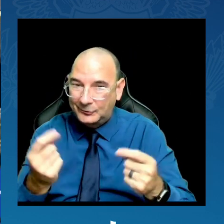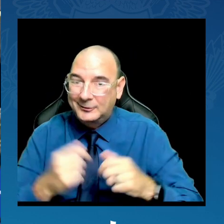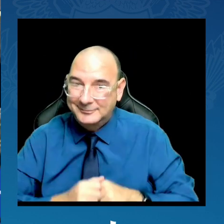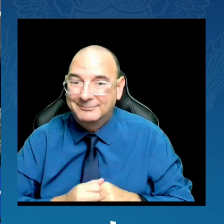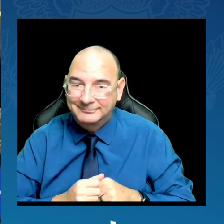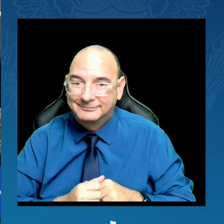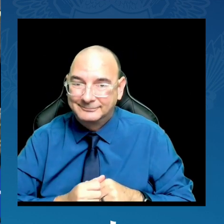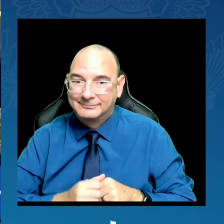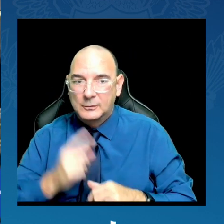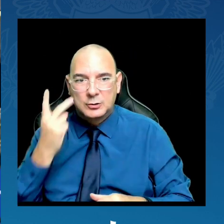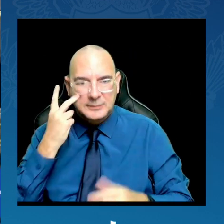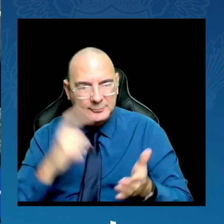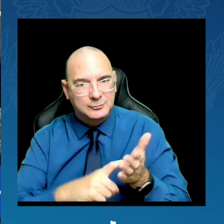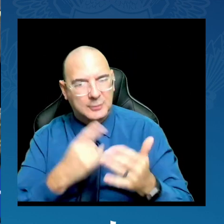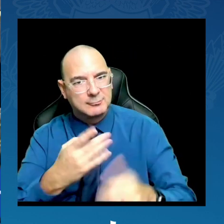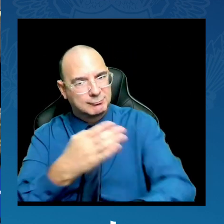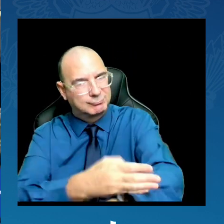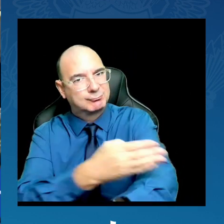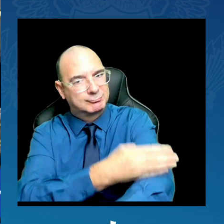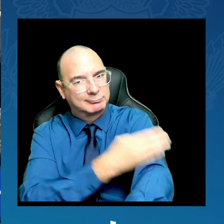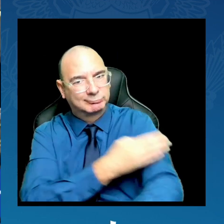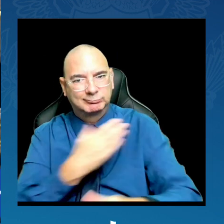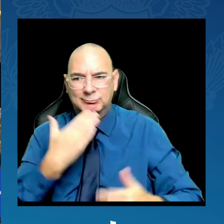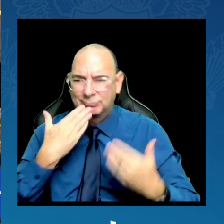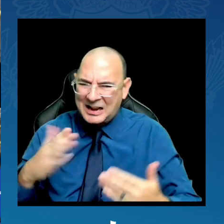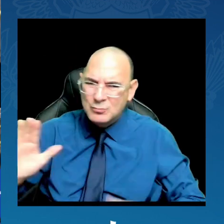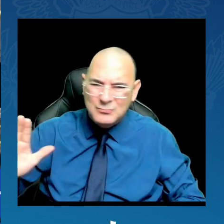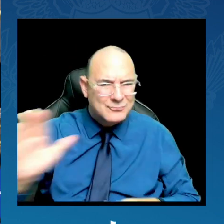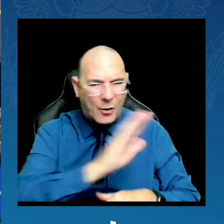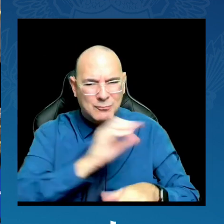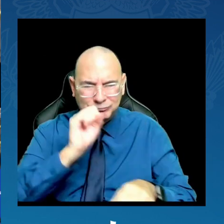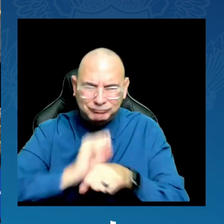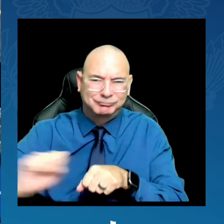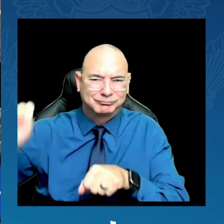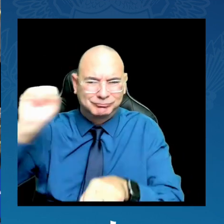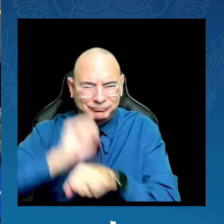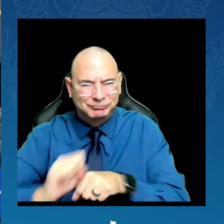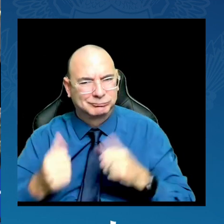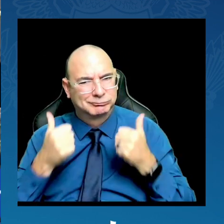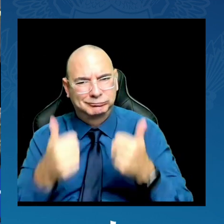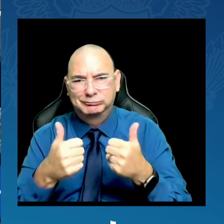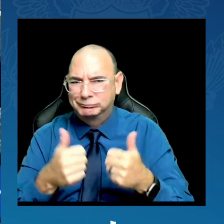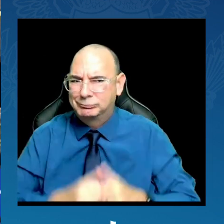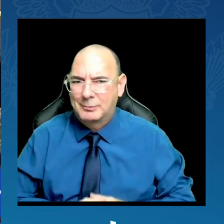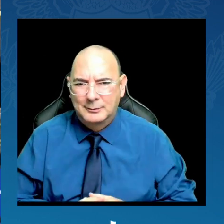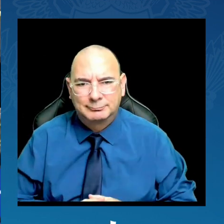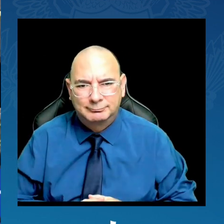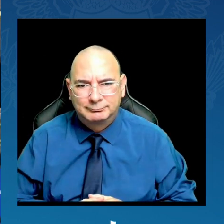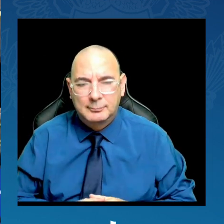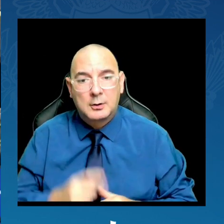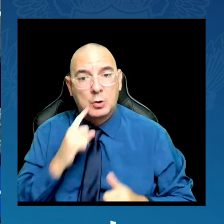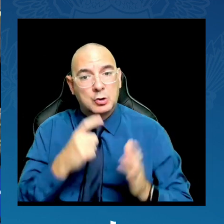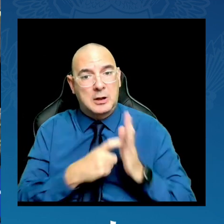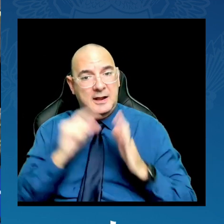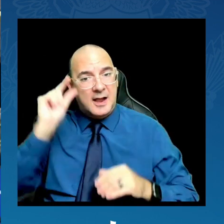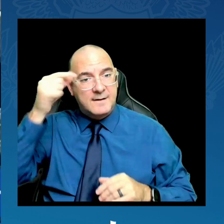that the work has been accelerated to meet the demand, I think, for this kind of enthusiasm